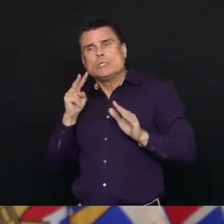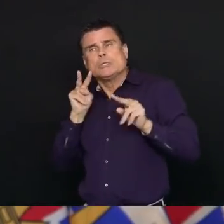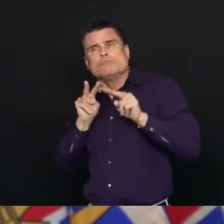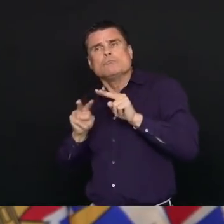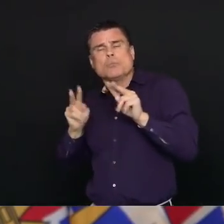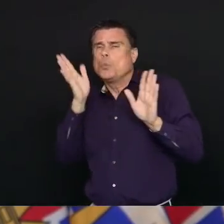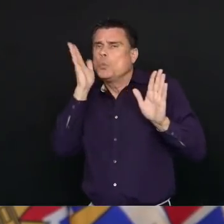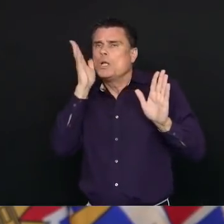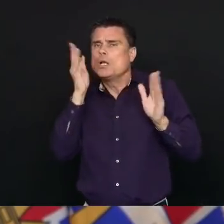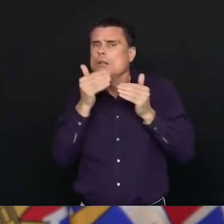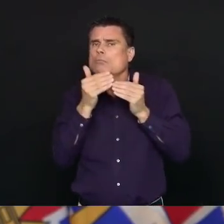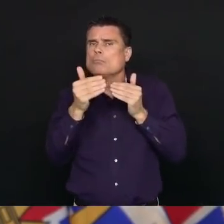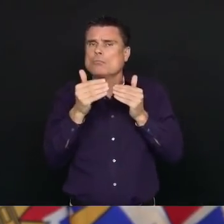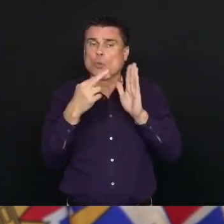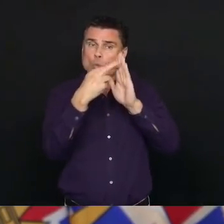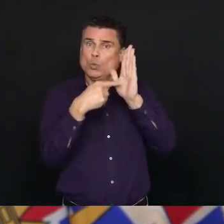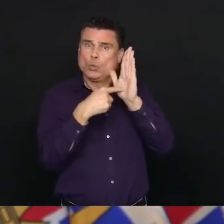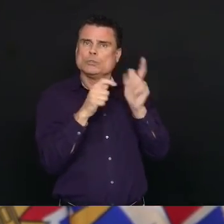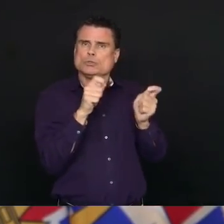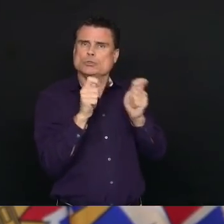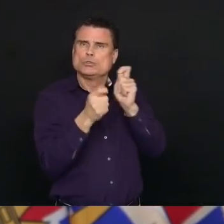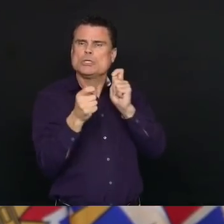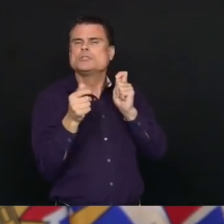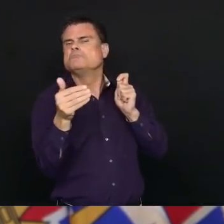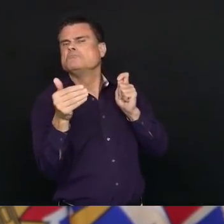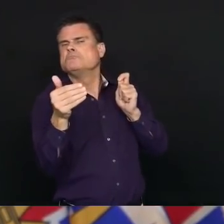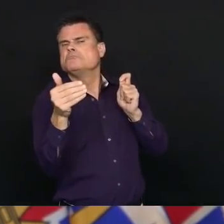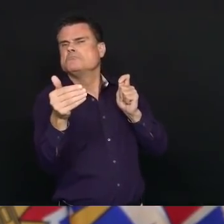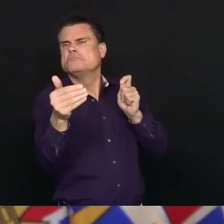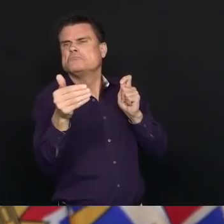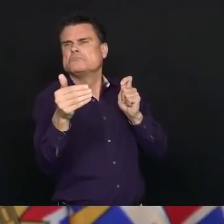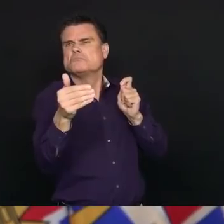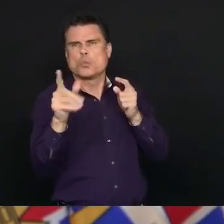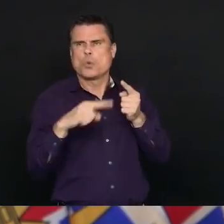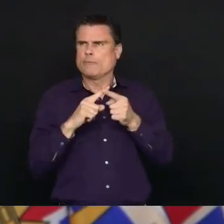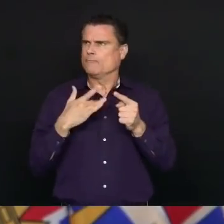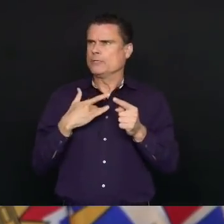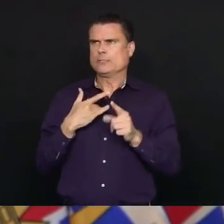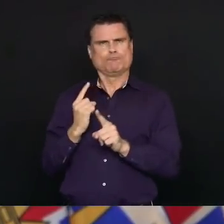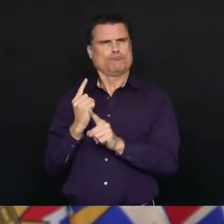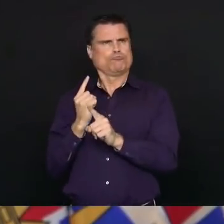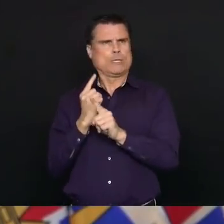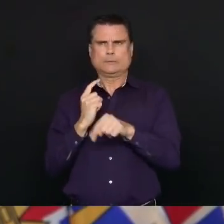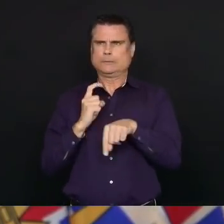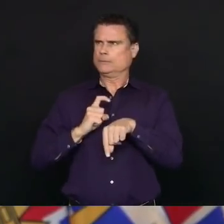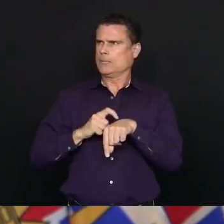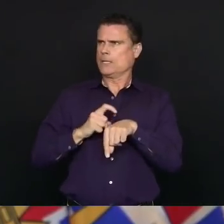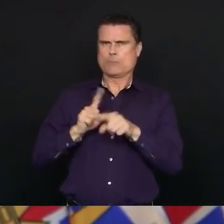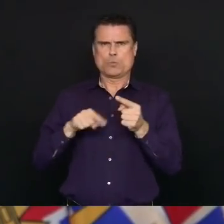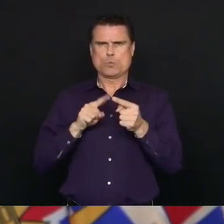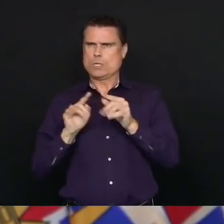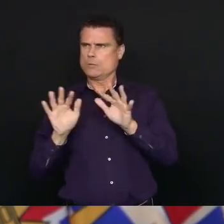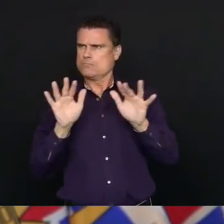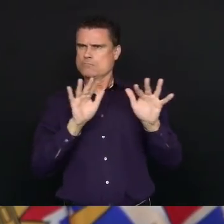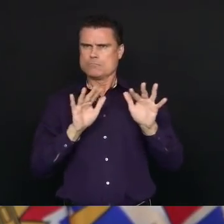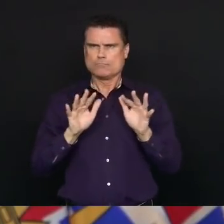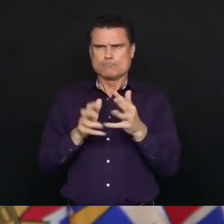relax some of the issues or to increase like the health care needs and address those in a Safeway in different parts of the province.